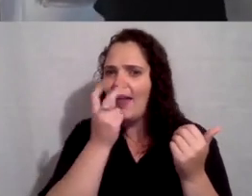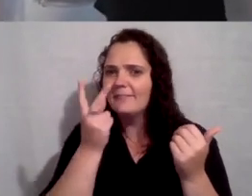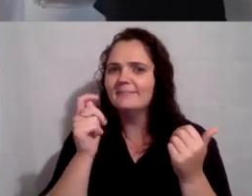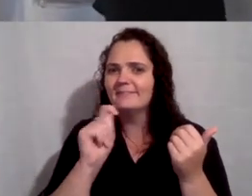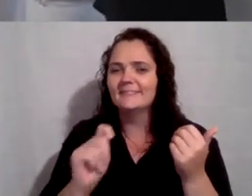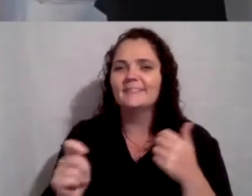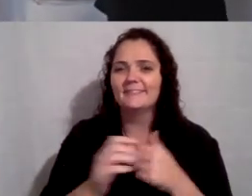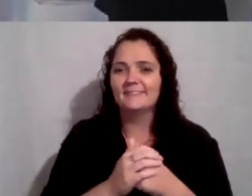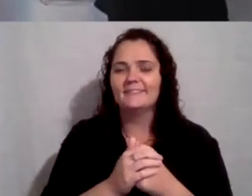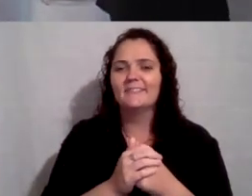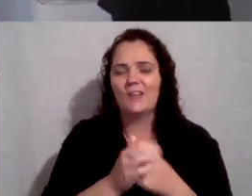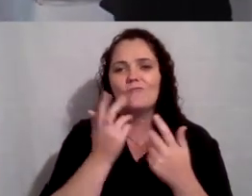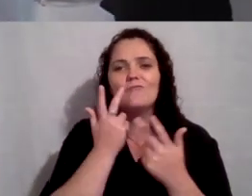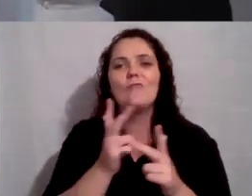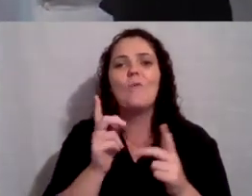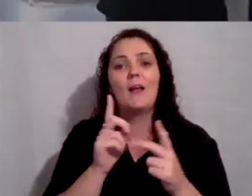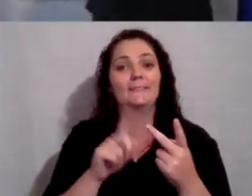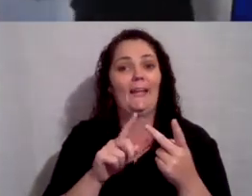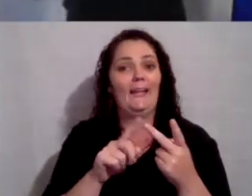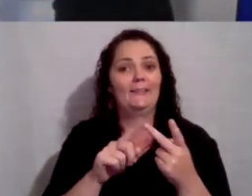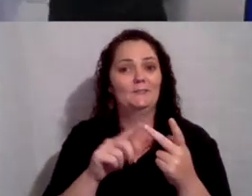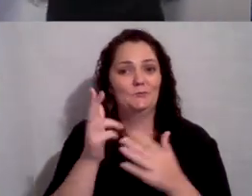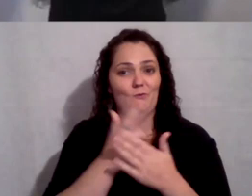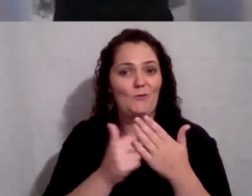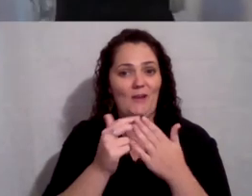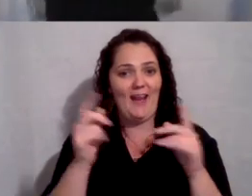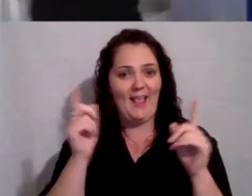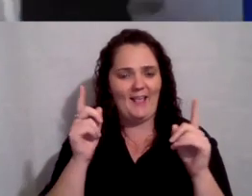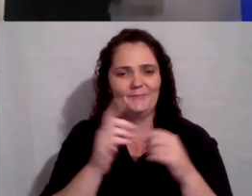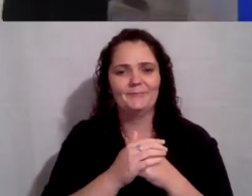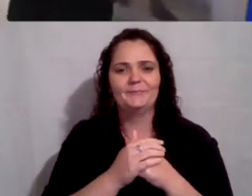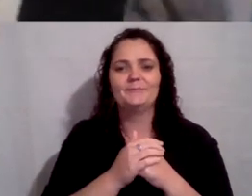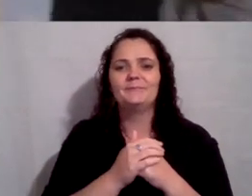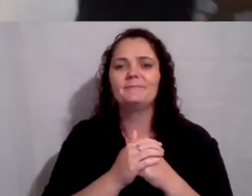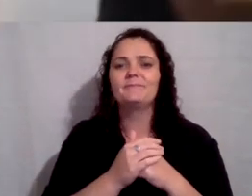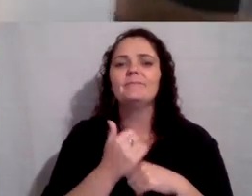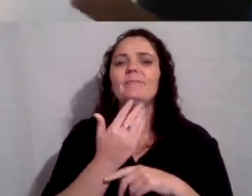Alright let's go on to the second drawing that we're gonna do here tonight. We'll give Atticus and Rachel